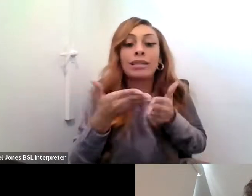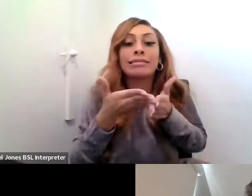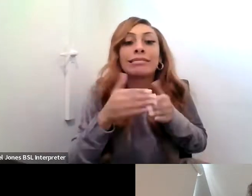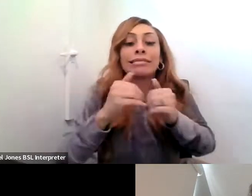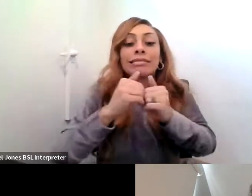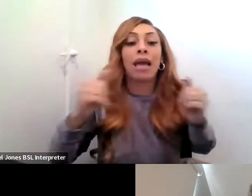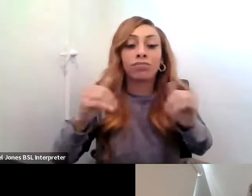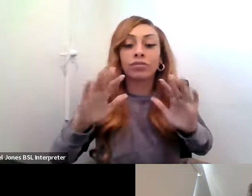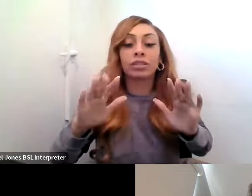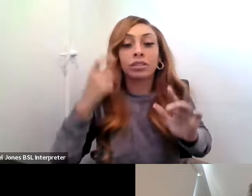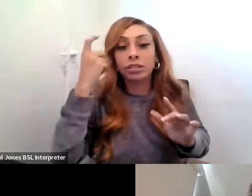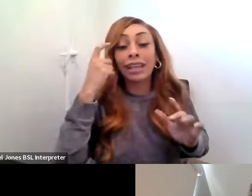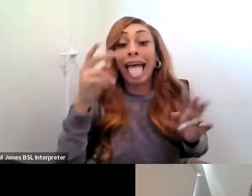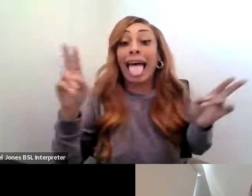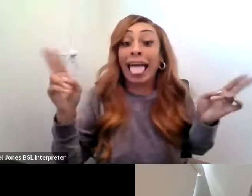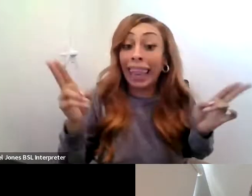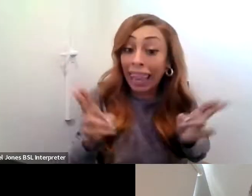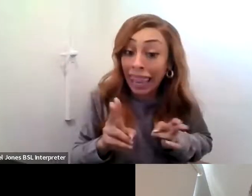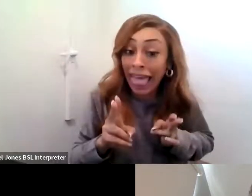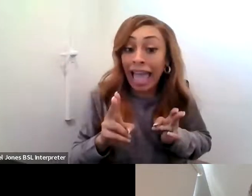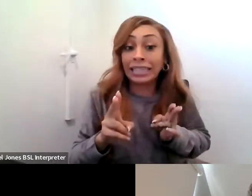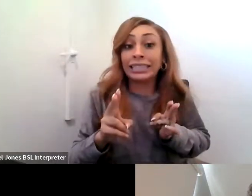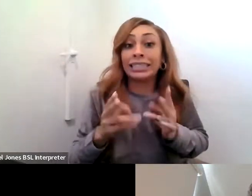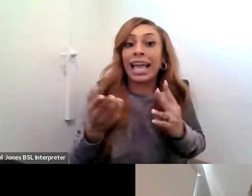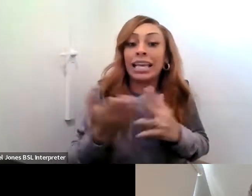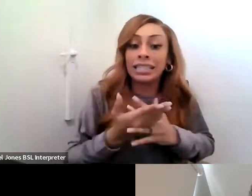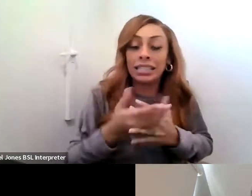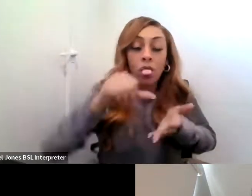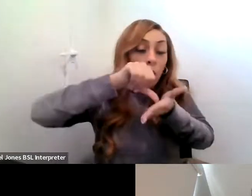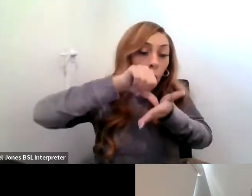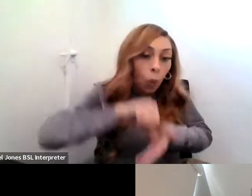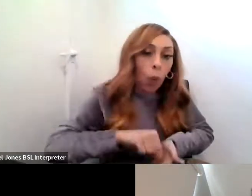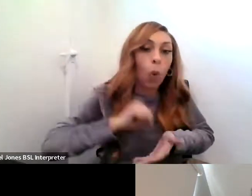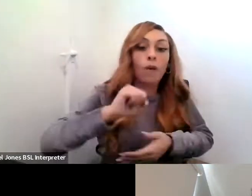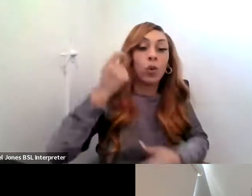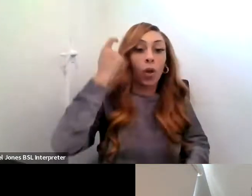We think unless accessibility is woven into the core of your thinking, and the core of your approach,